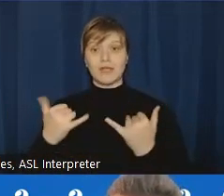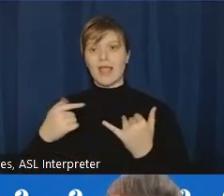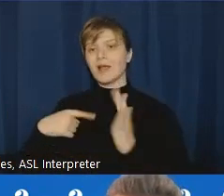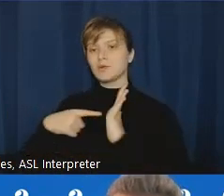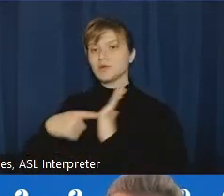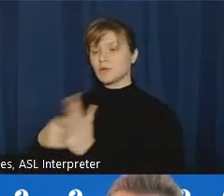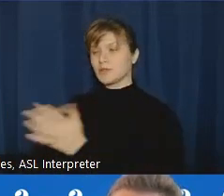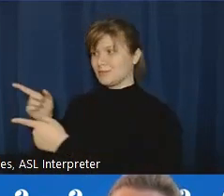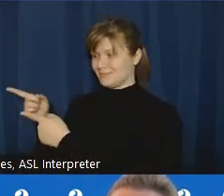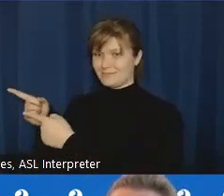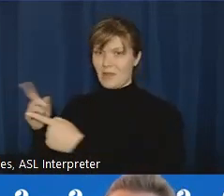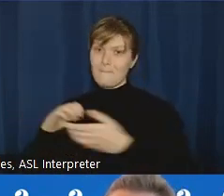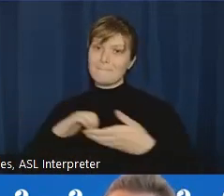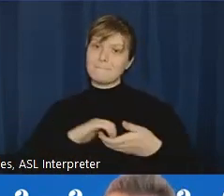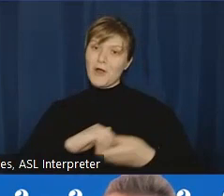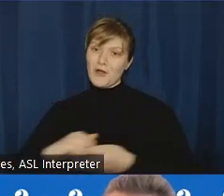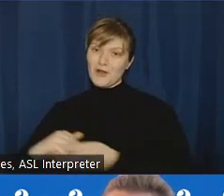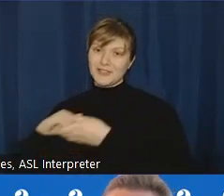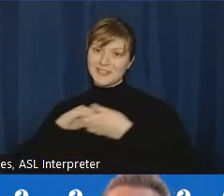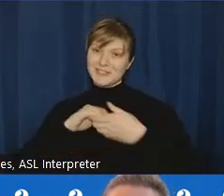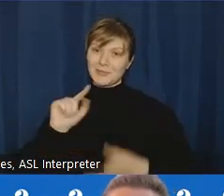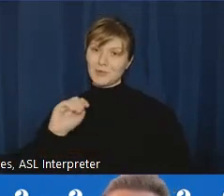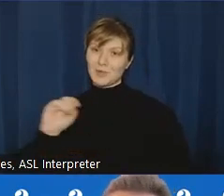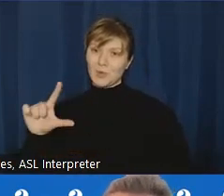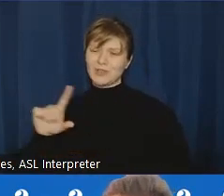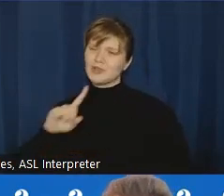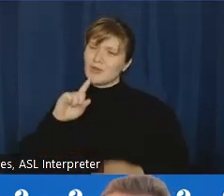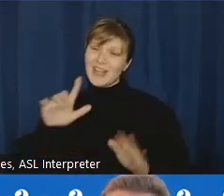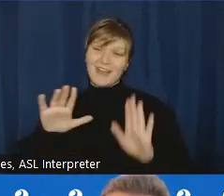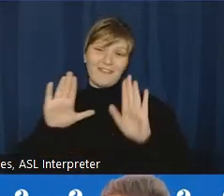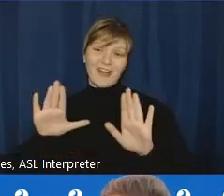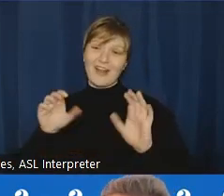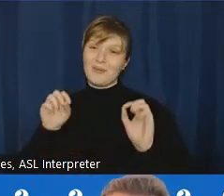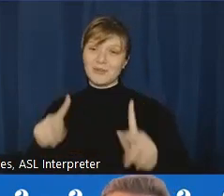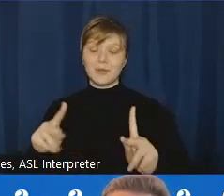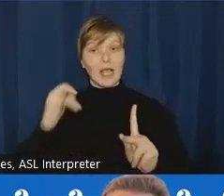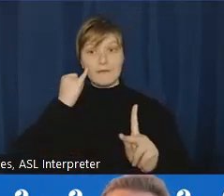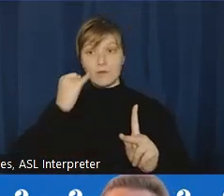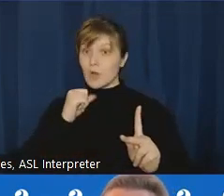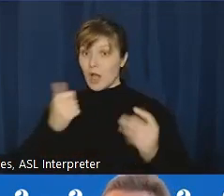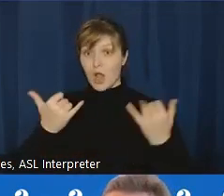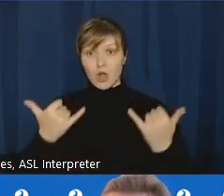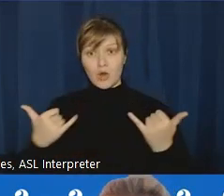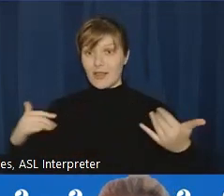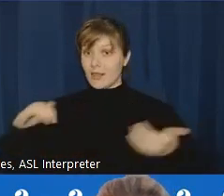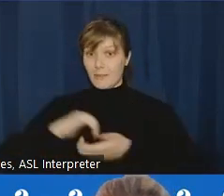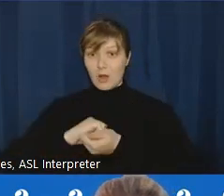tool, which is a great opportunity if you do not currently partner with your public transit